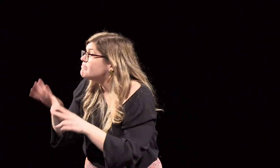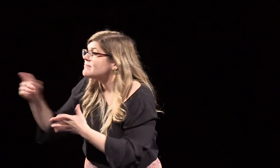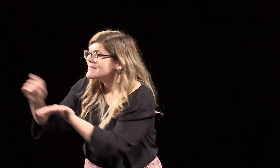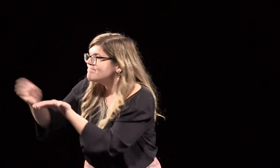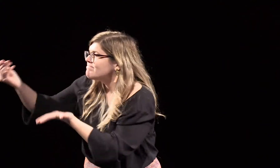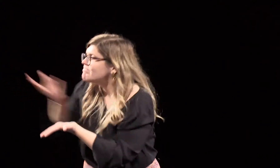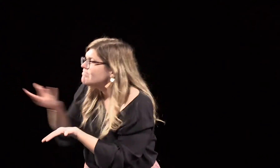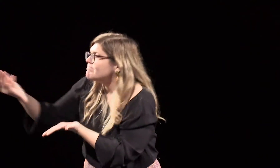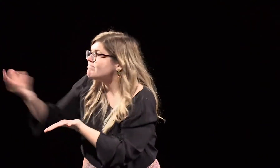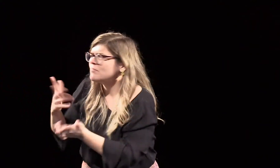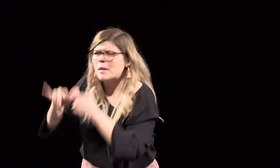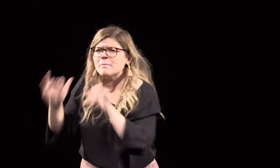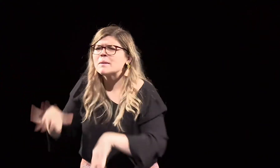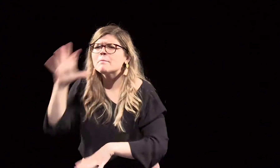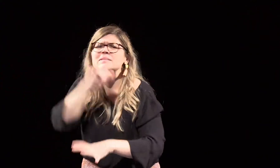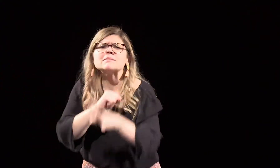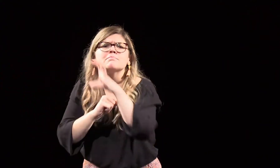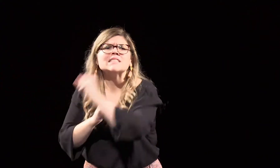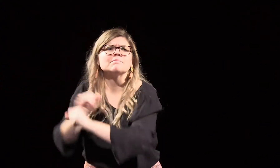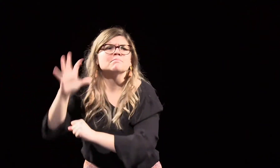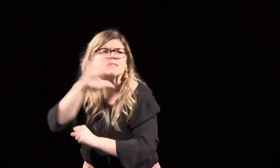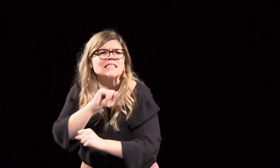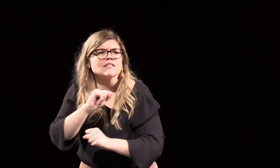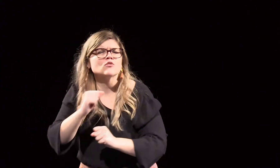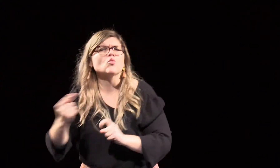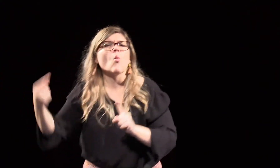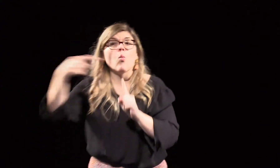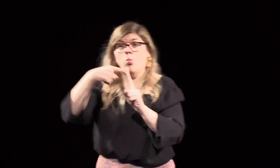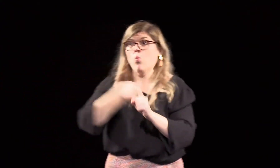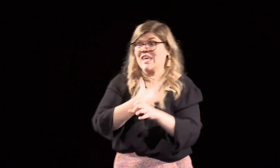He's the only deaf one. Even the servants were hearing.